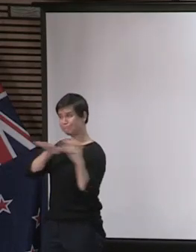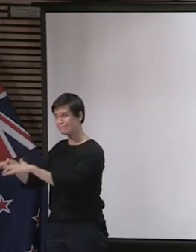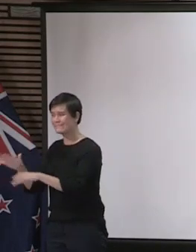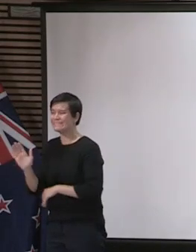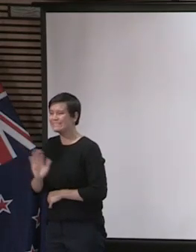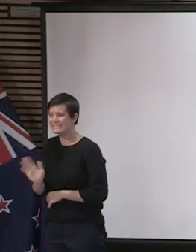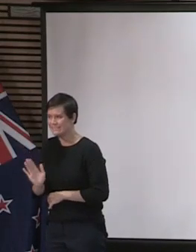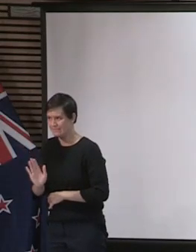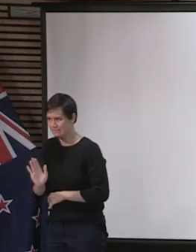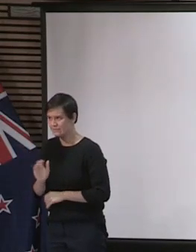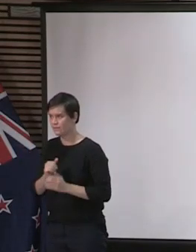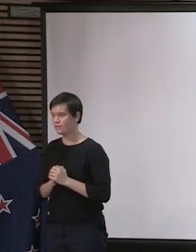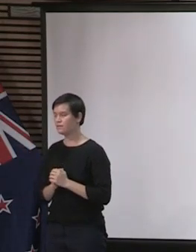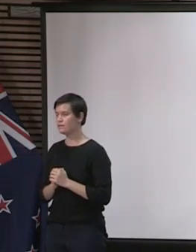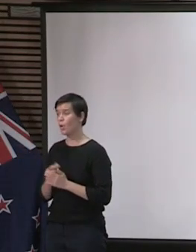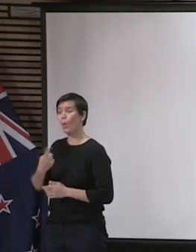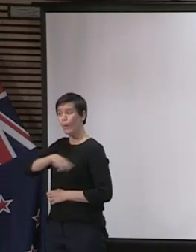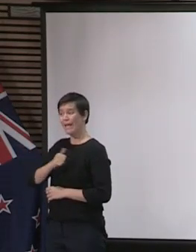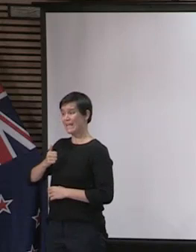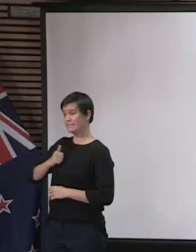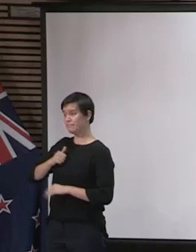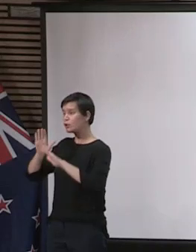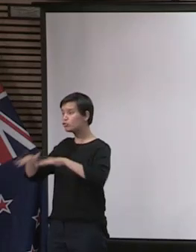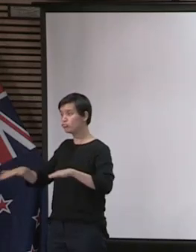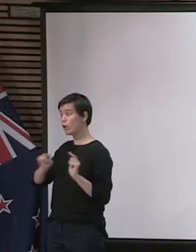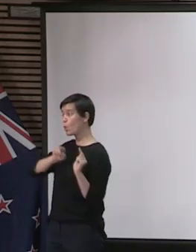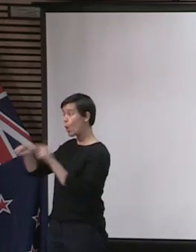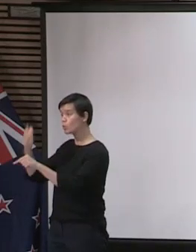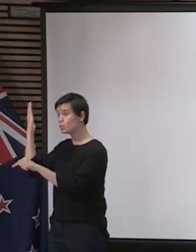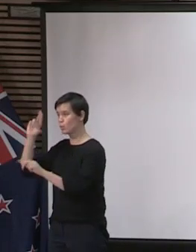possible. So we are not expecting large numbers to be